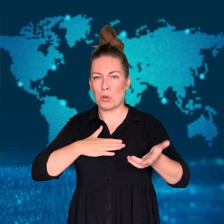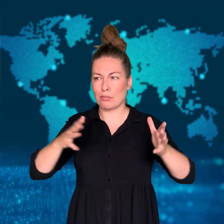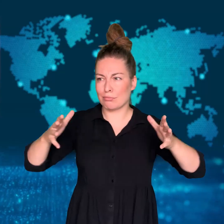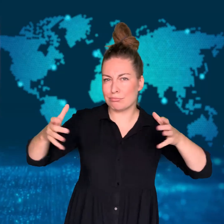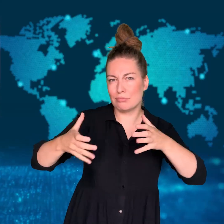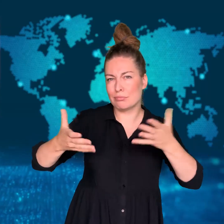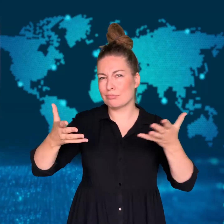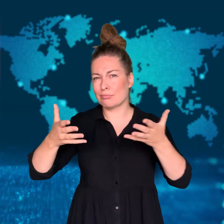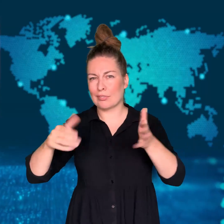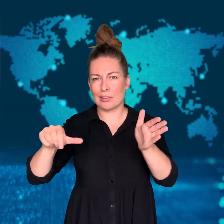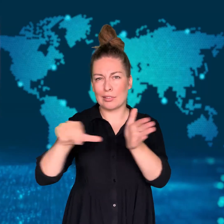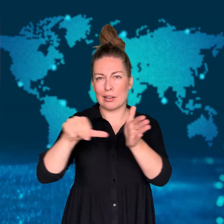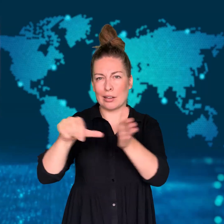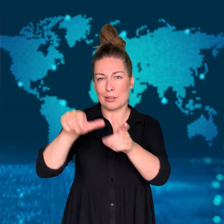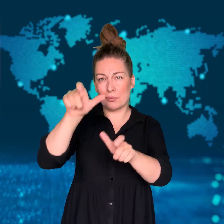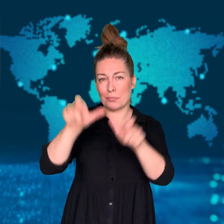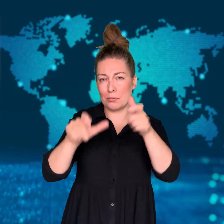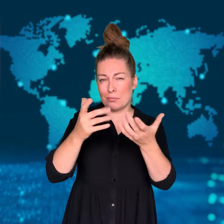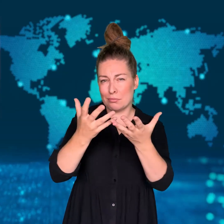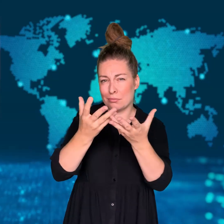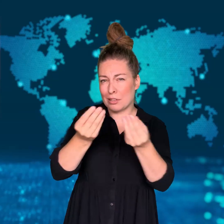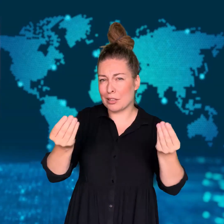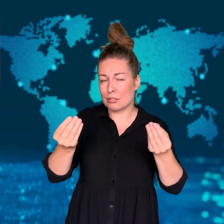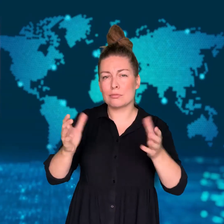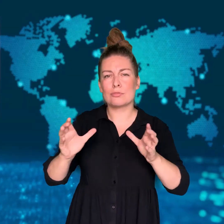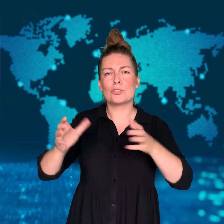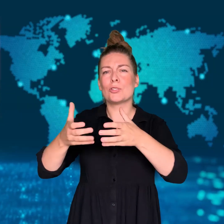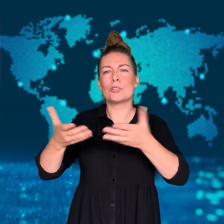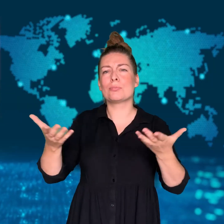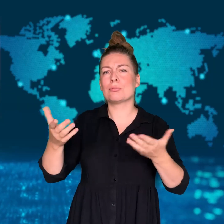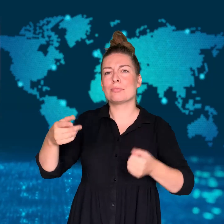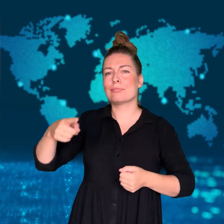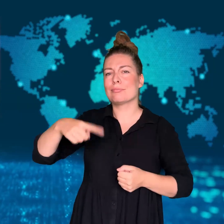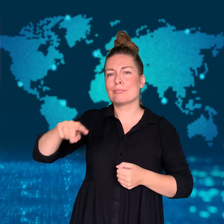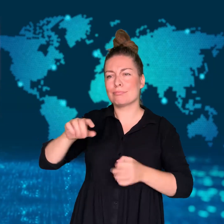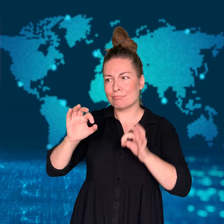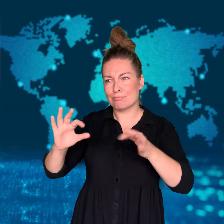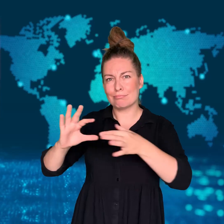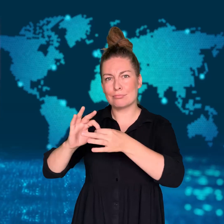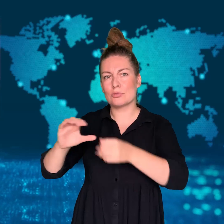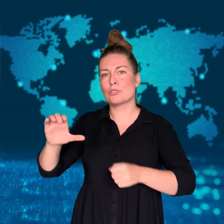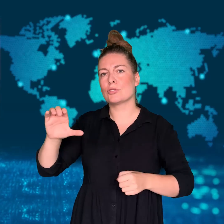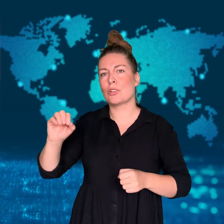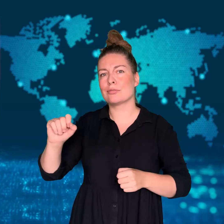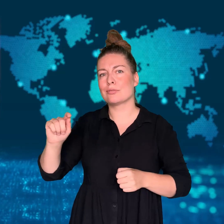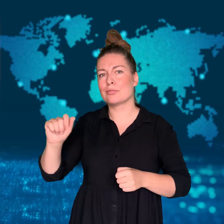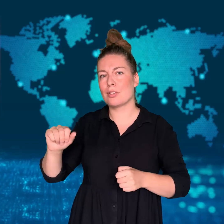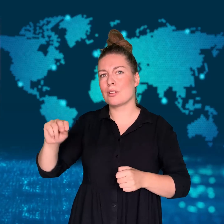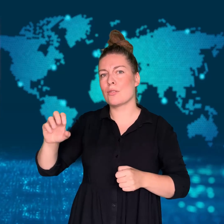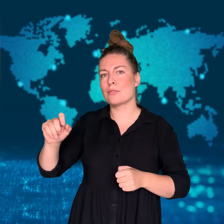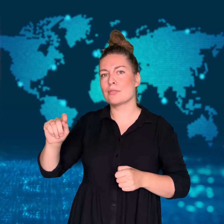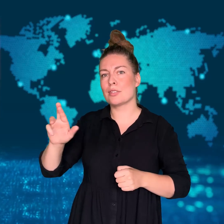Denaro allegedly arranged for multiple murders for